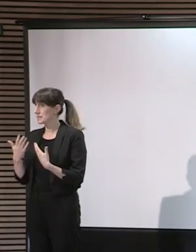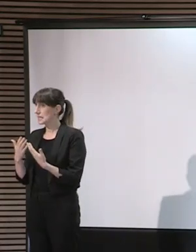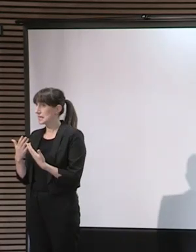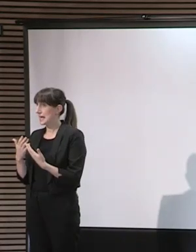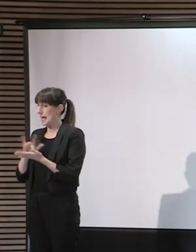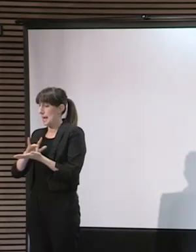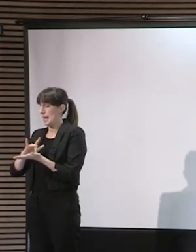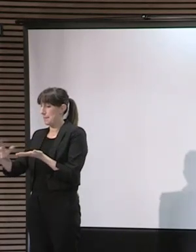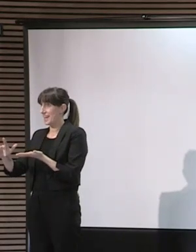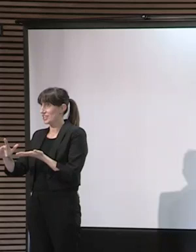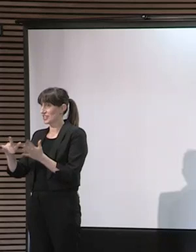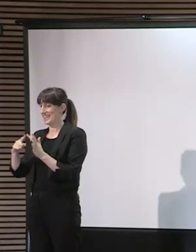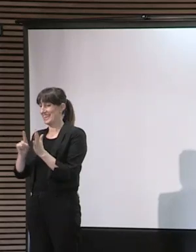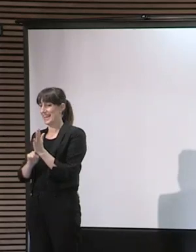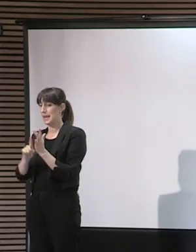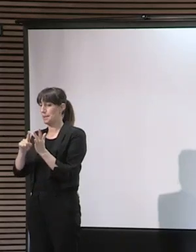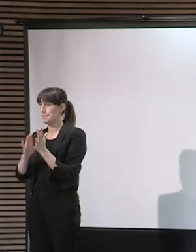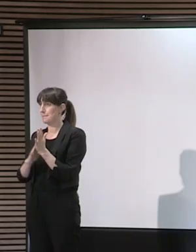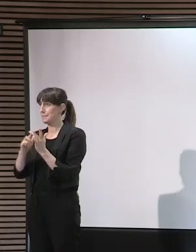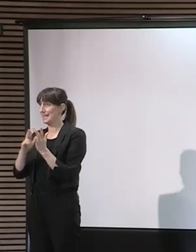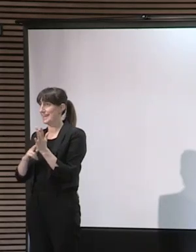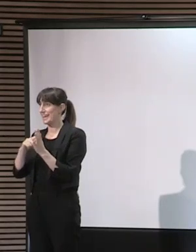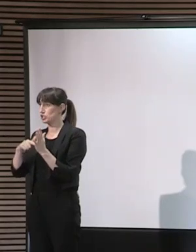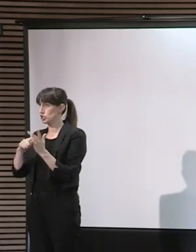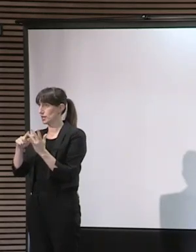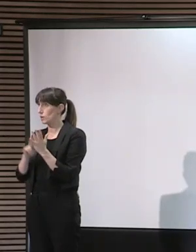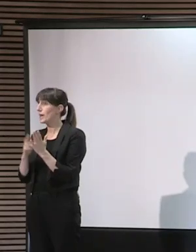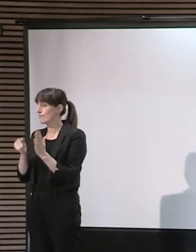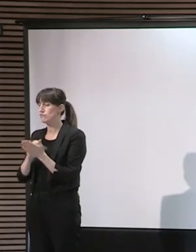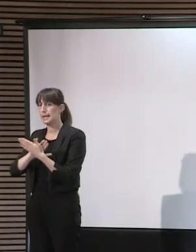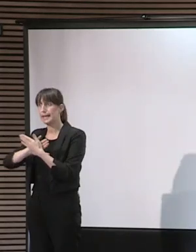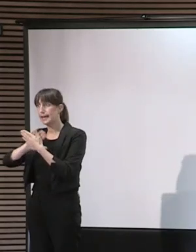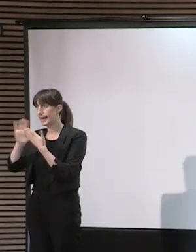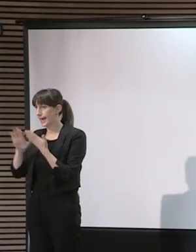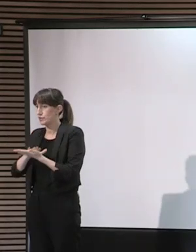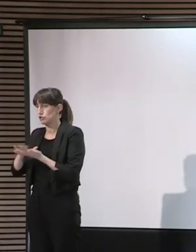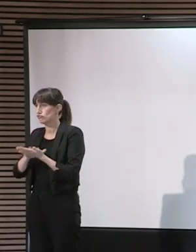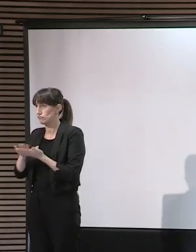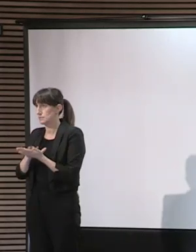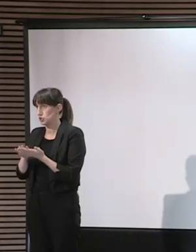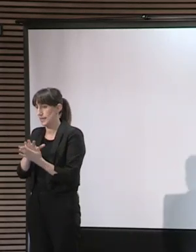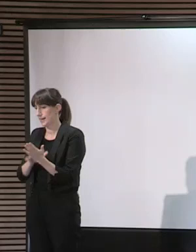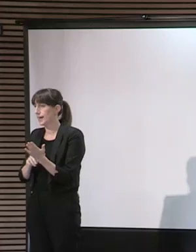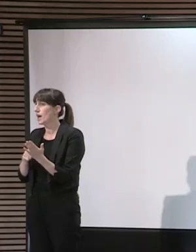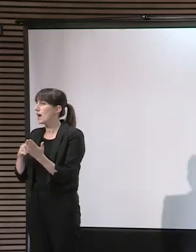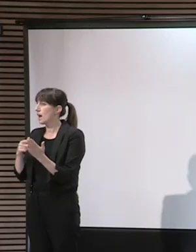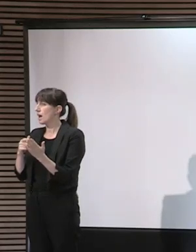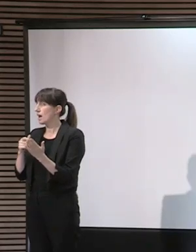Well, on the latter question - yes, we've got a really clear description of what "elimnation" is, and in fact